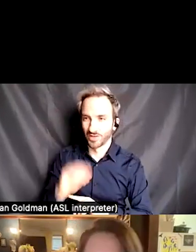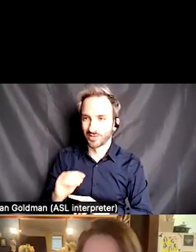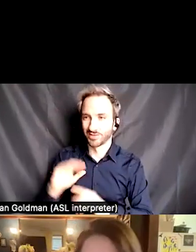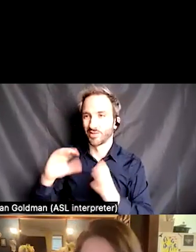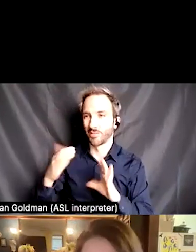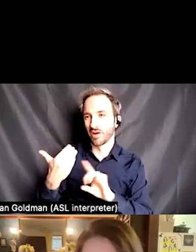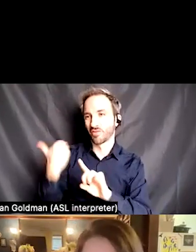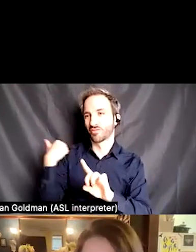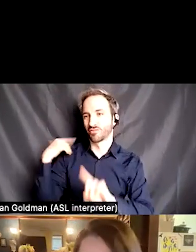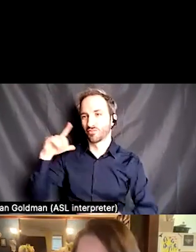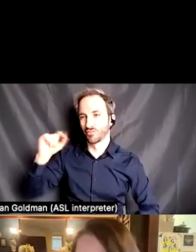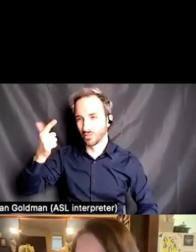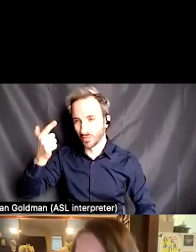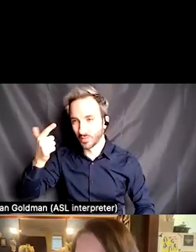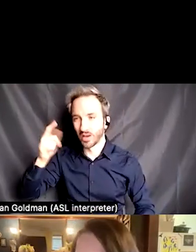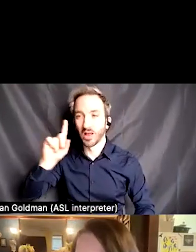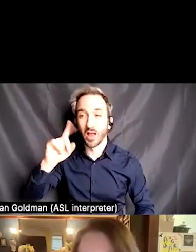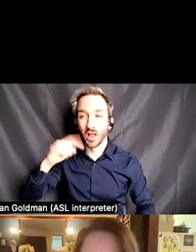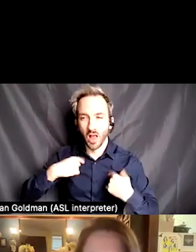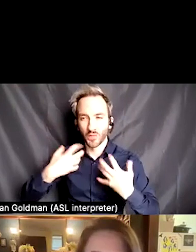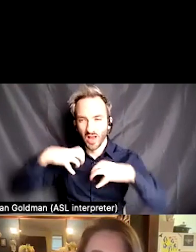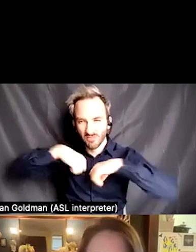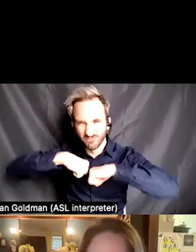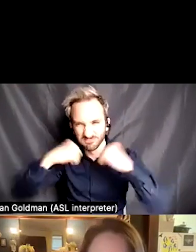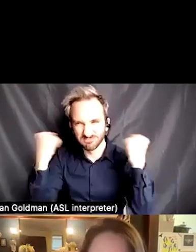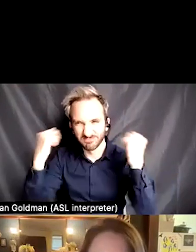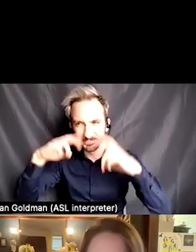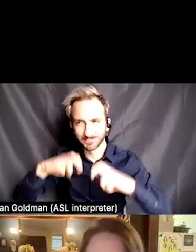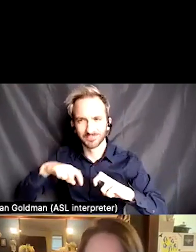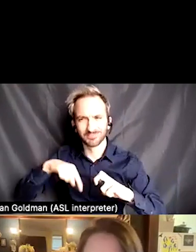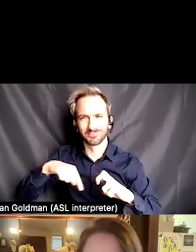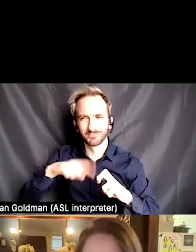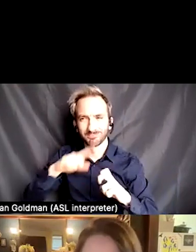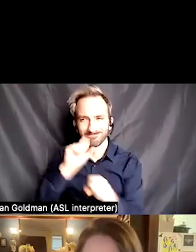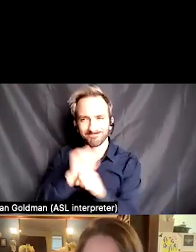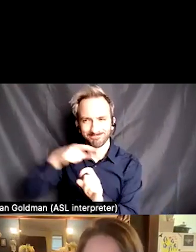I wanted to dive in more specifically on what this group looks like when you break out the individual